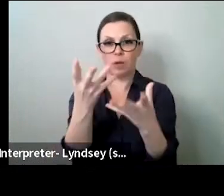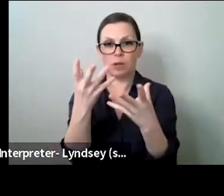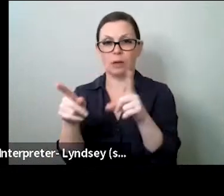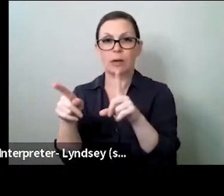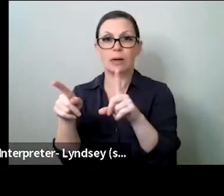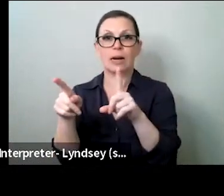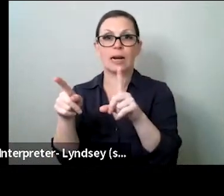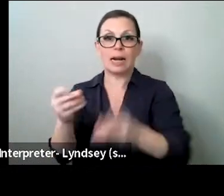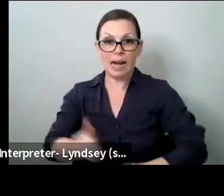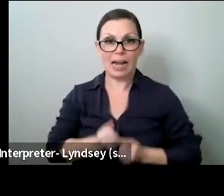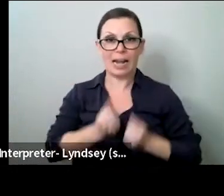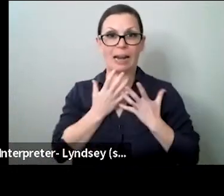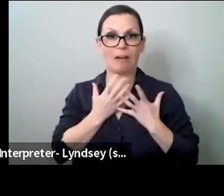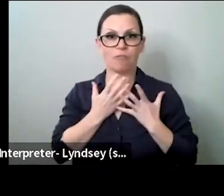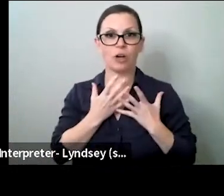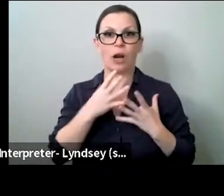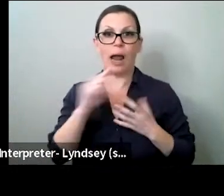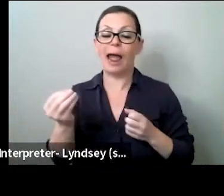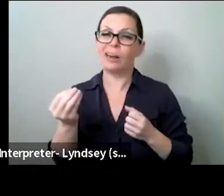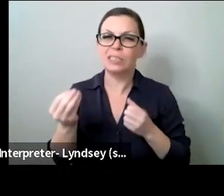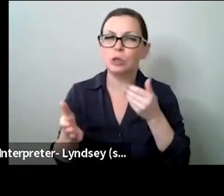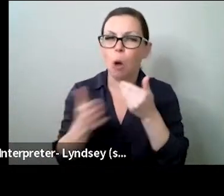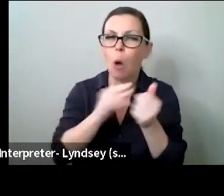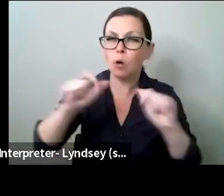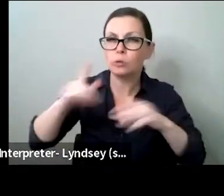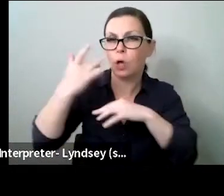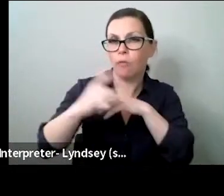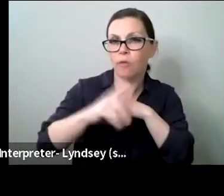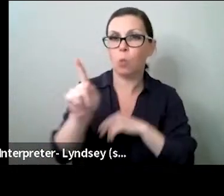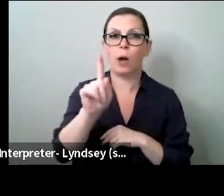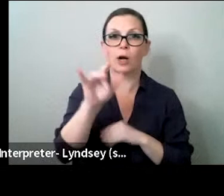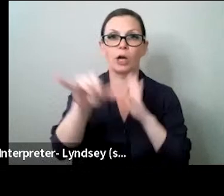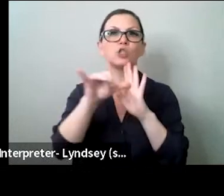and it's nearly all available on our YouTube channel.